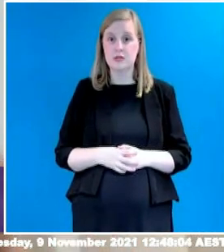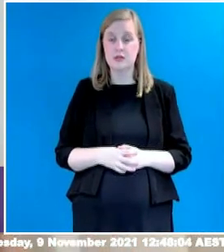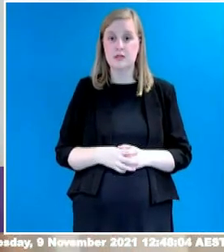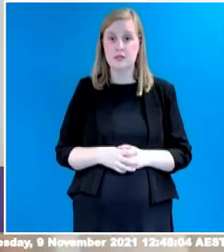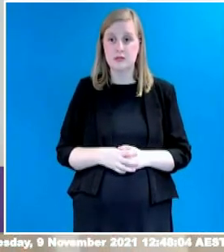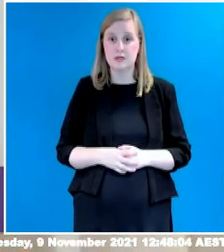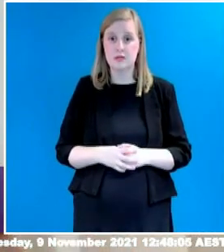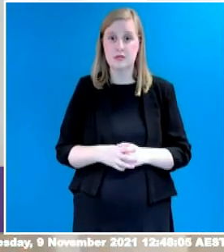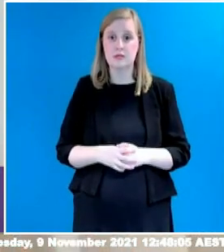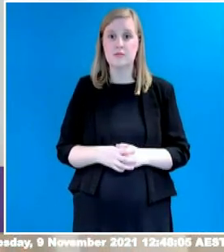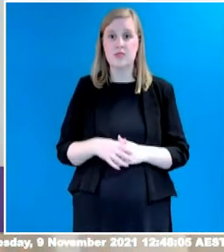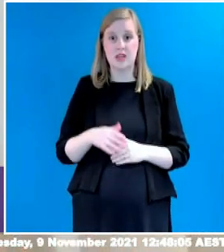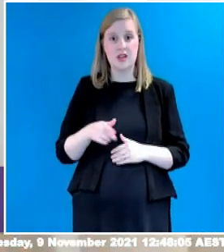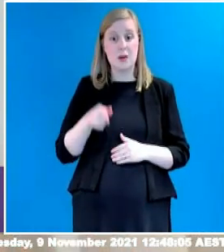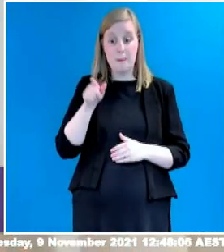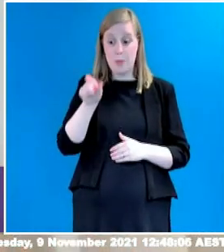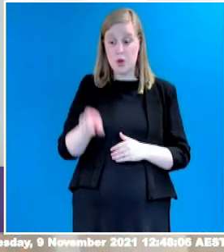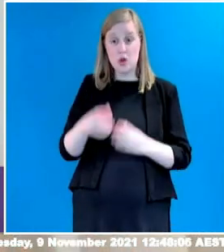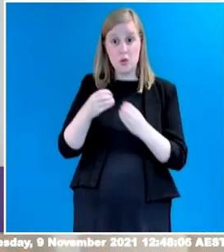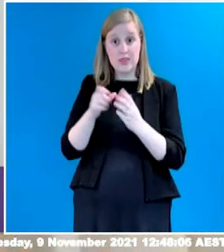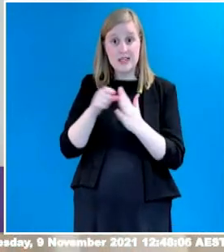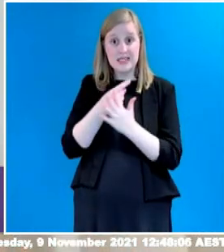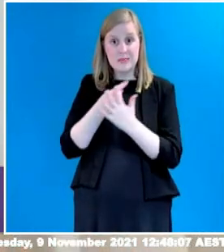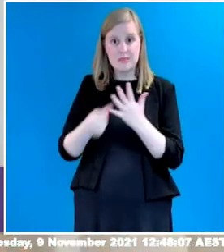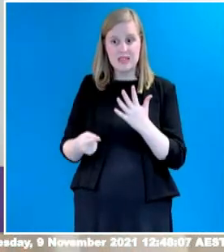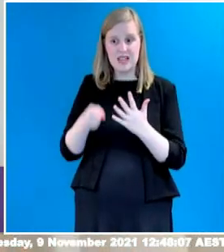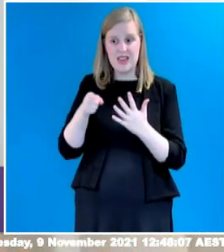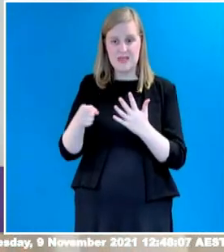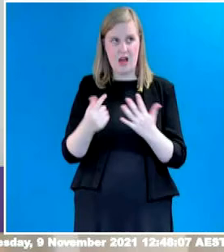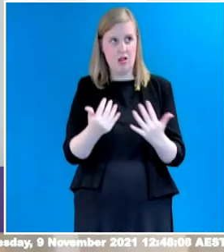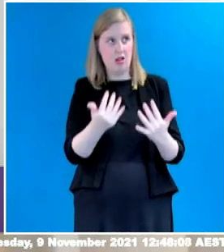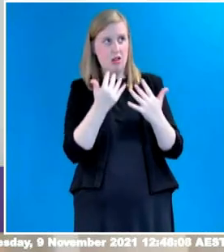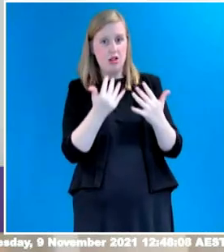In subsequent conversations I have had with other public sector organisations